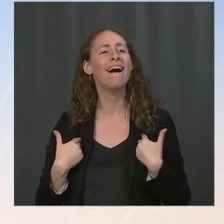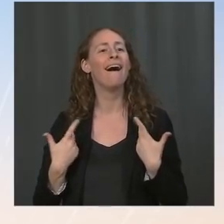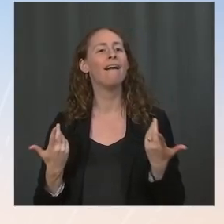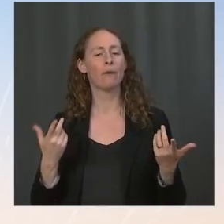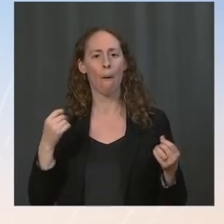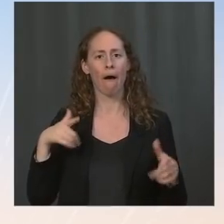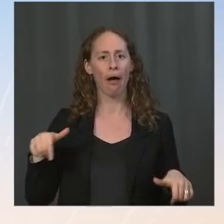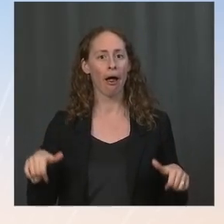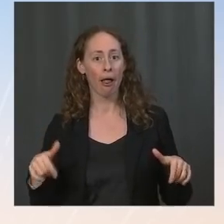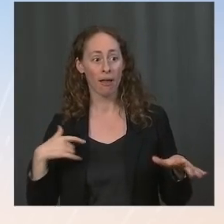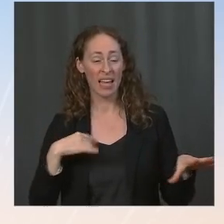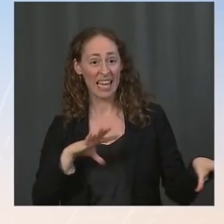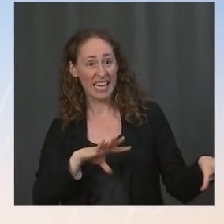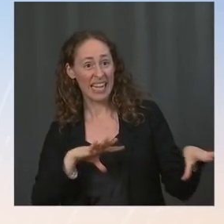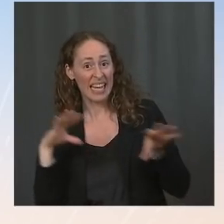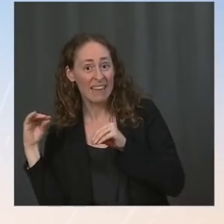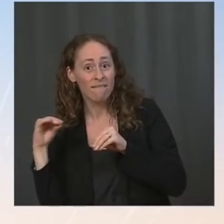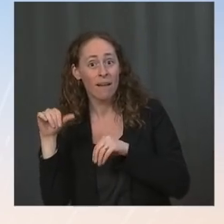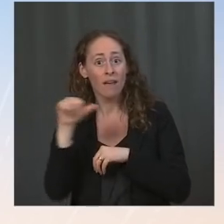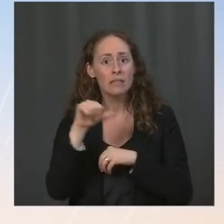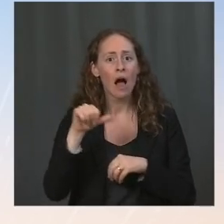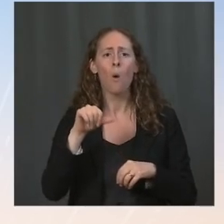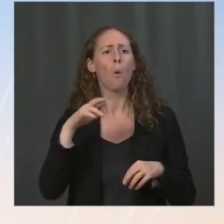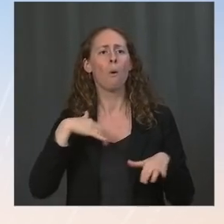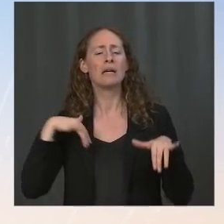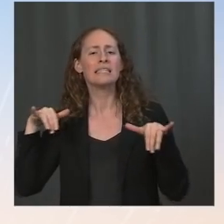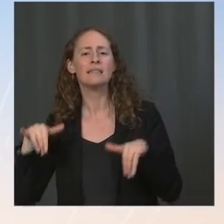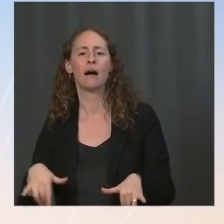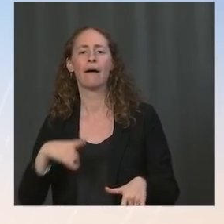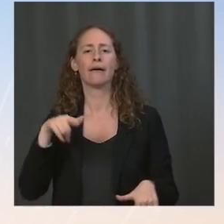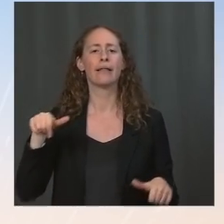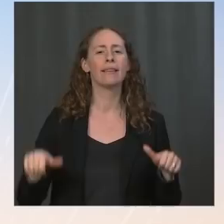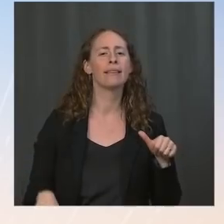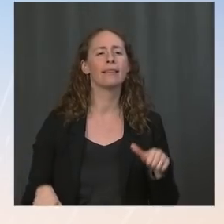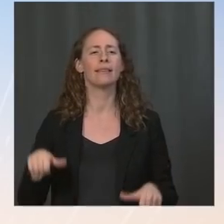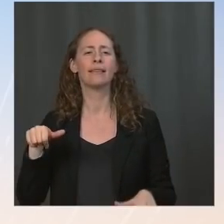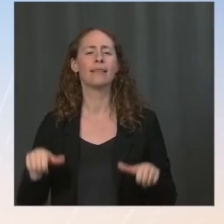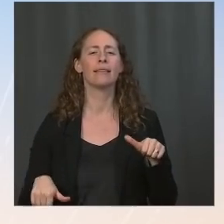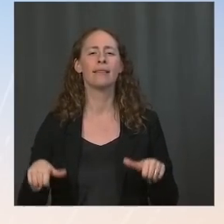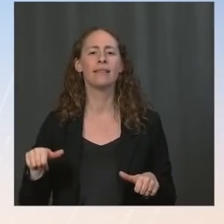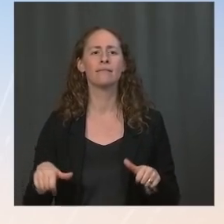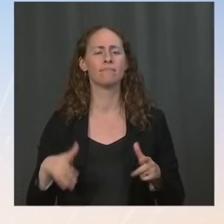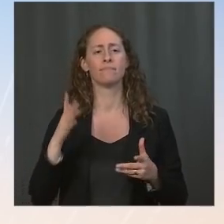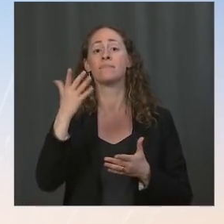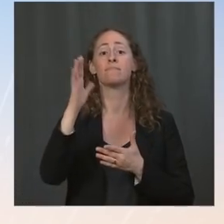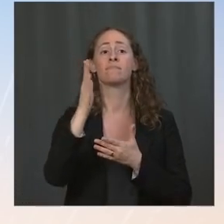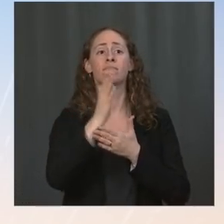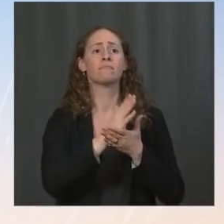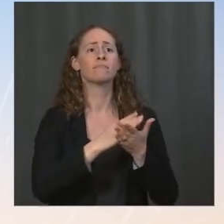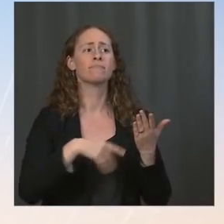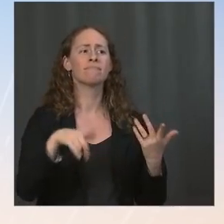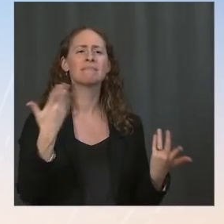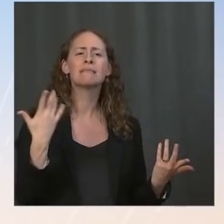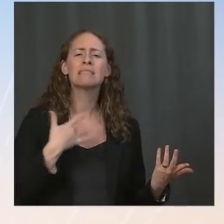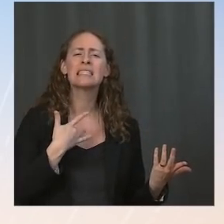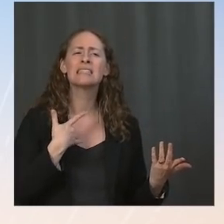or have been over the last couple of days. In some instances -- in many instances, that's because they have many family members there, but they have a range of reasons,